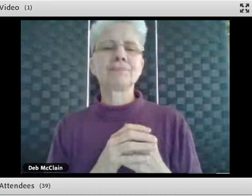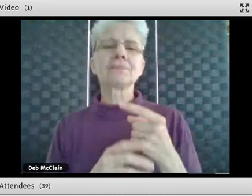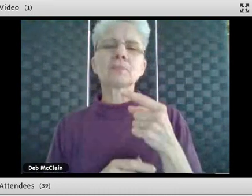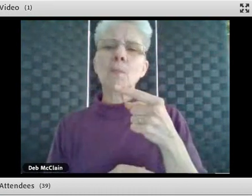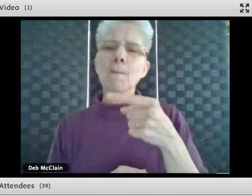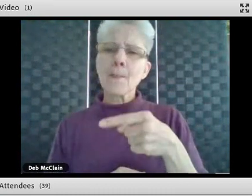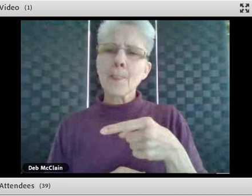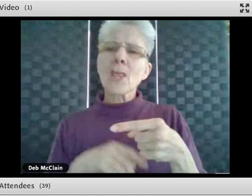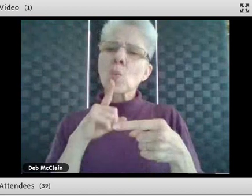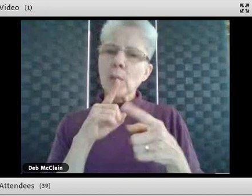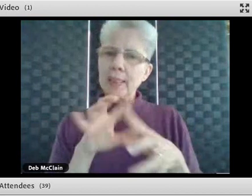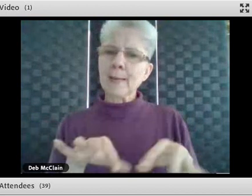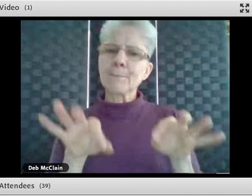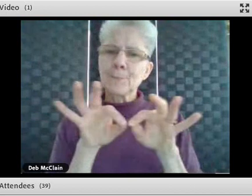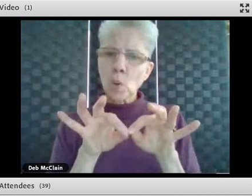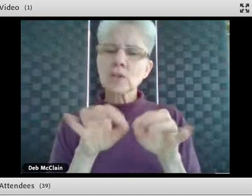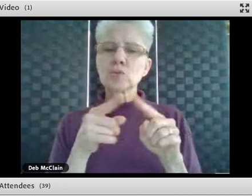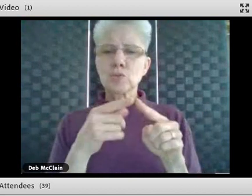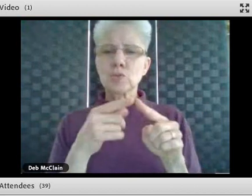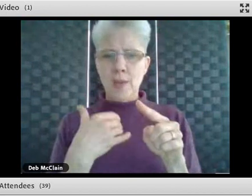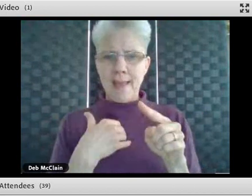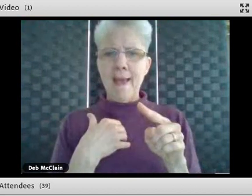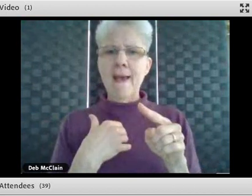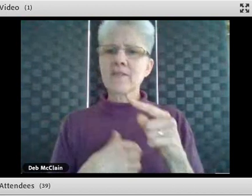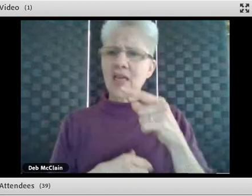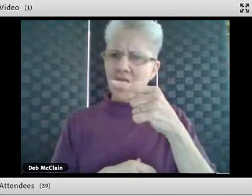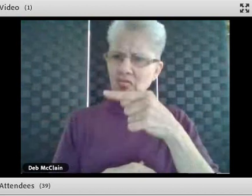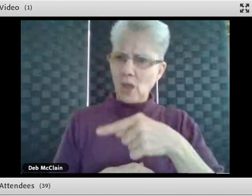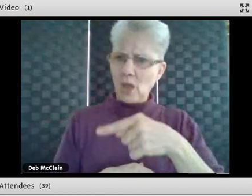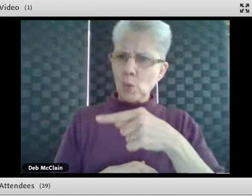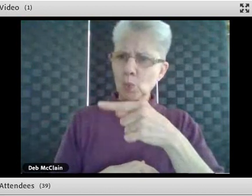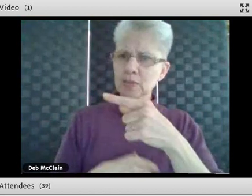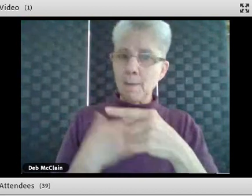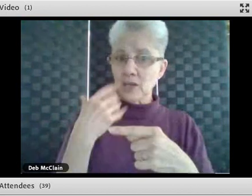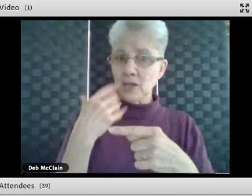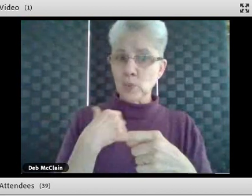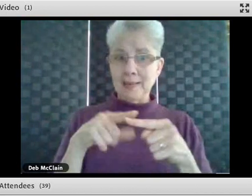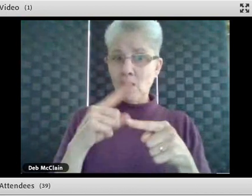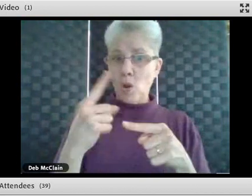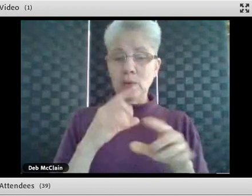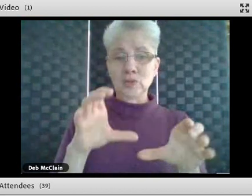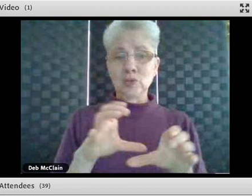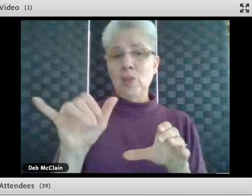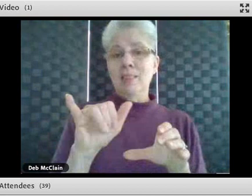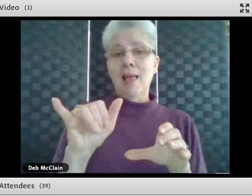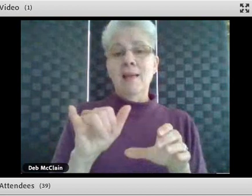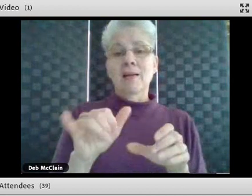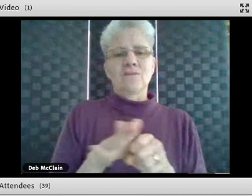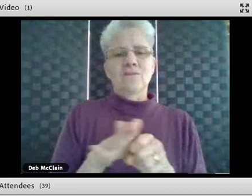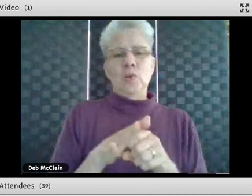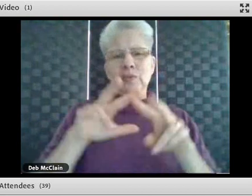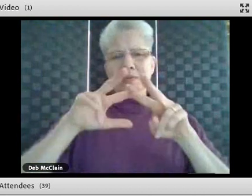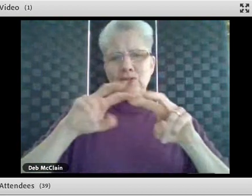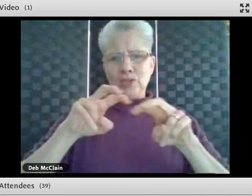It's really quite important to have these because we can't always do a full search of the item itself,